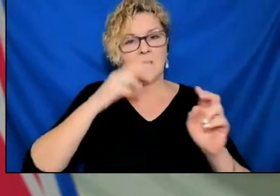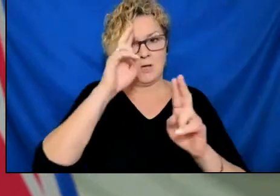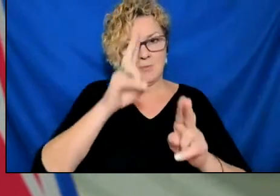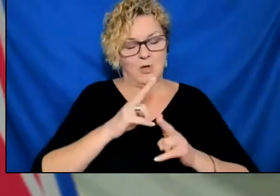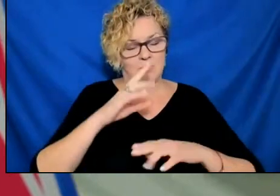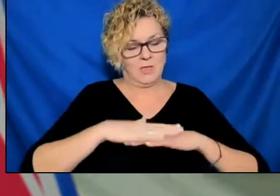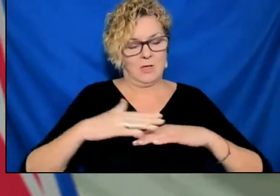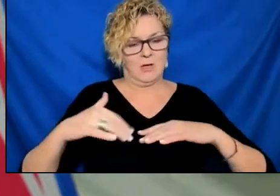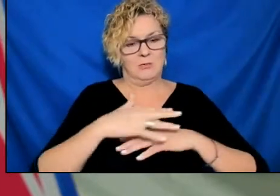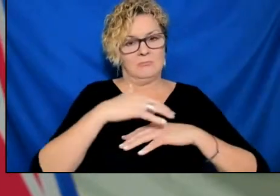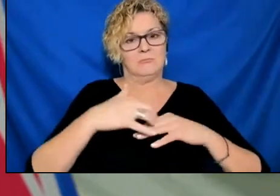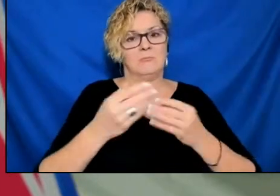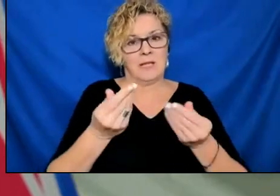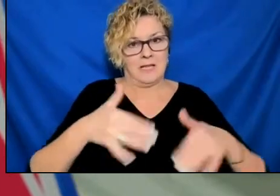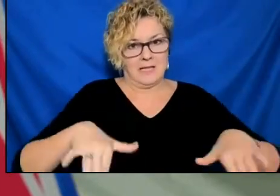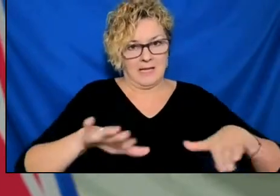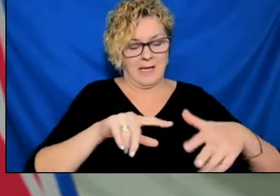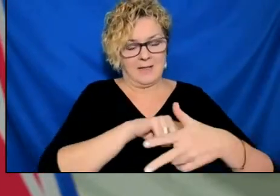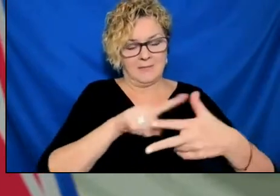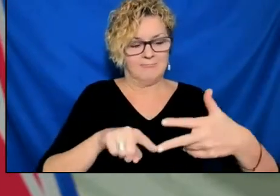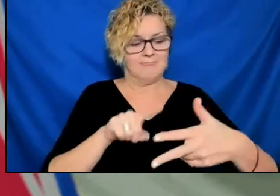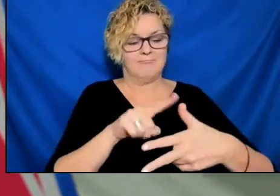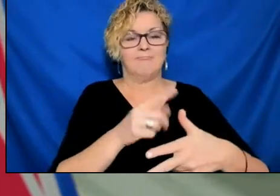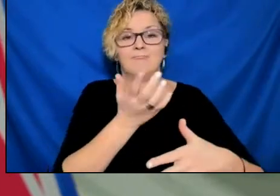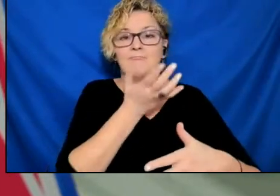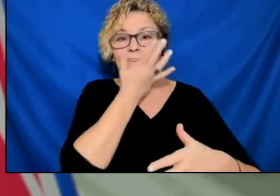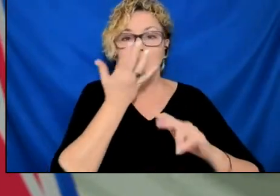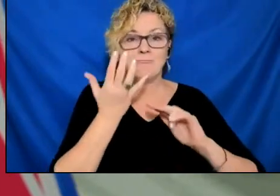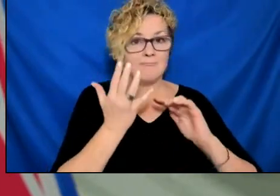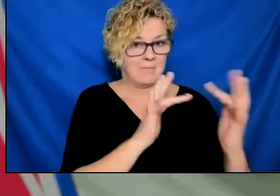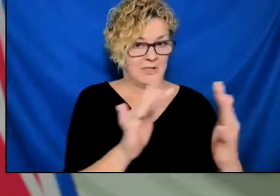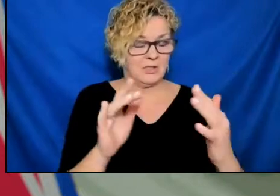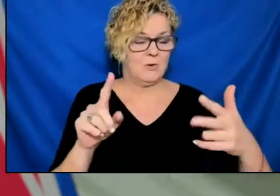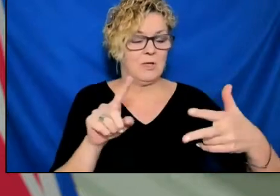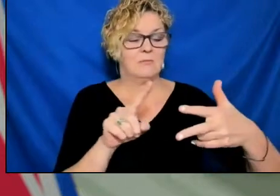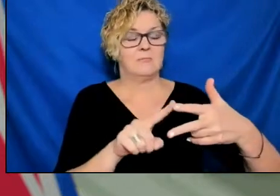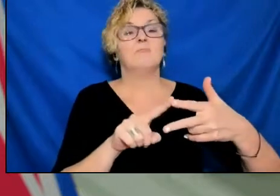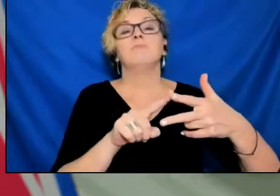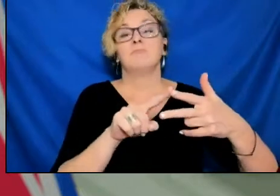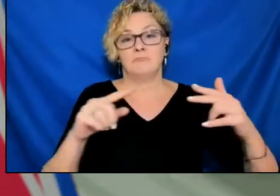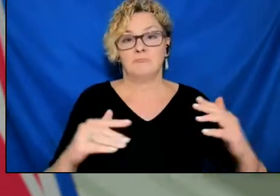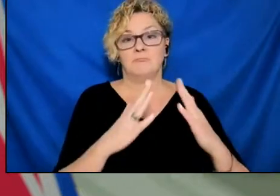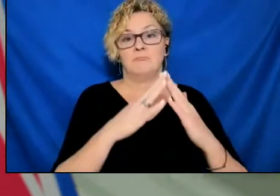It's an honor to be here to the